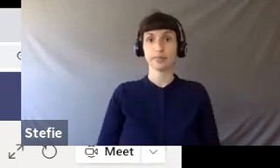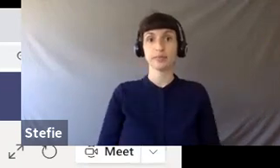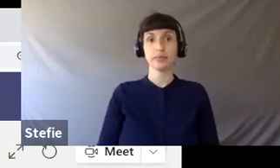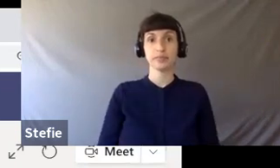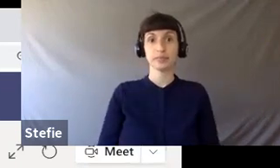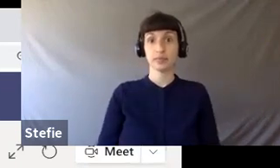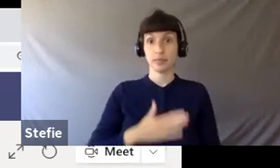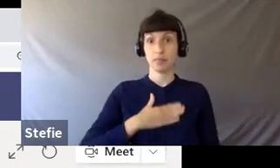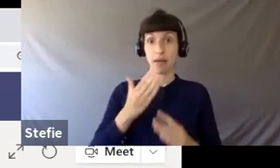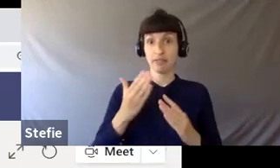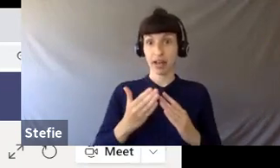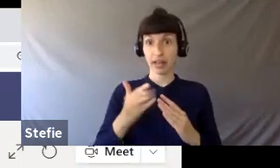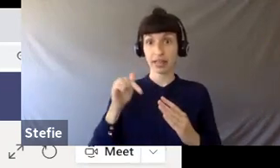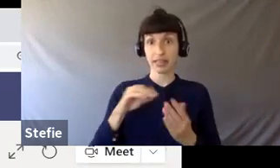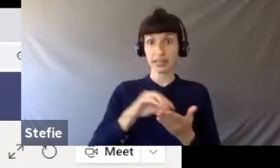And it gets posted in my files area.